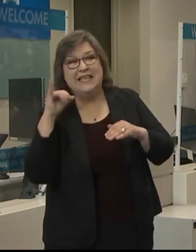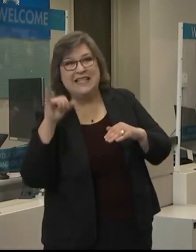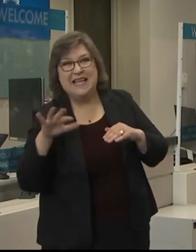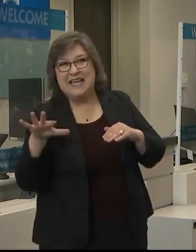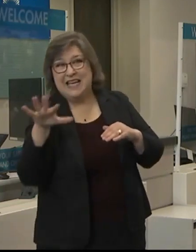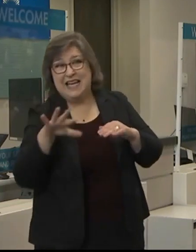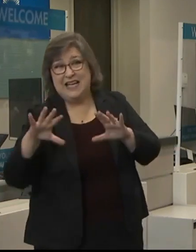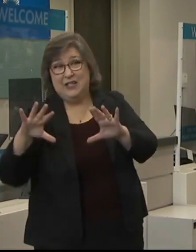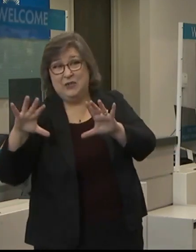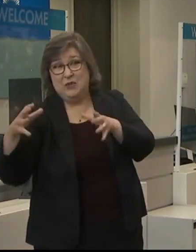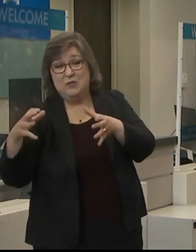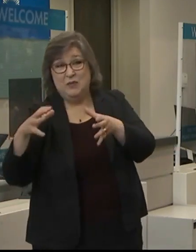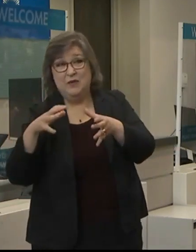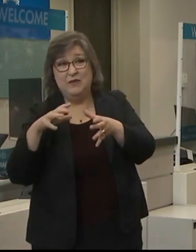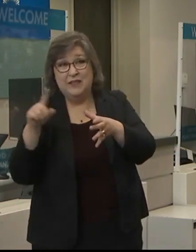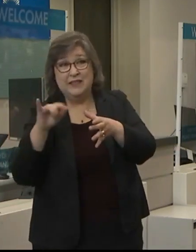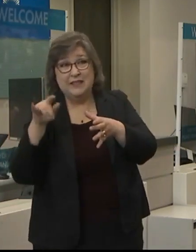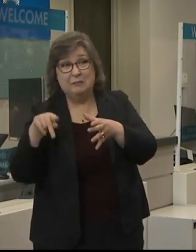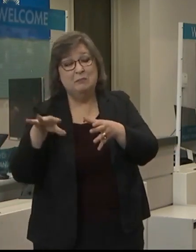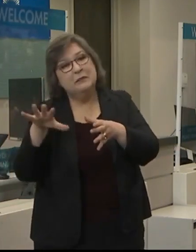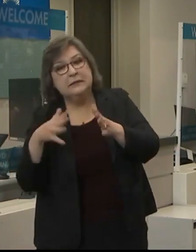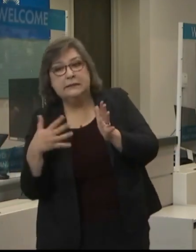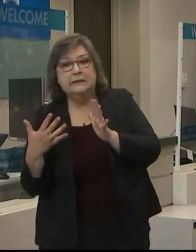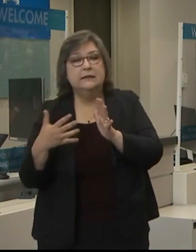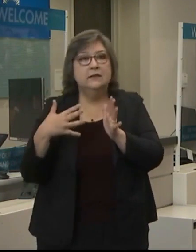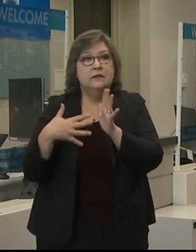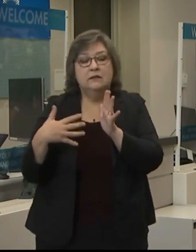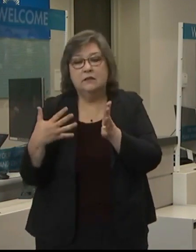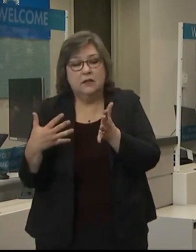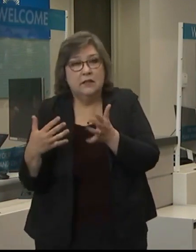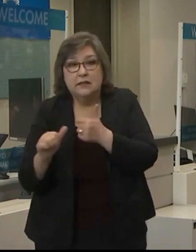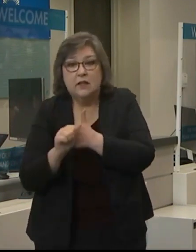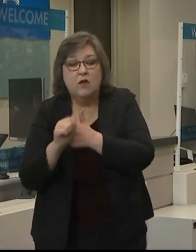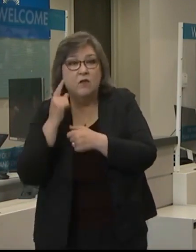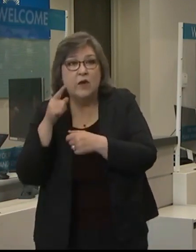relative to other court als of vaccination rates and that also